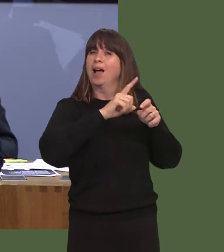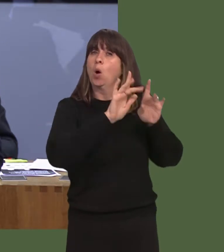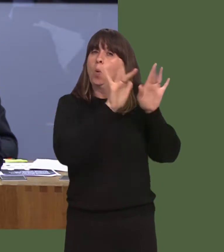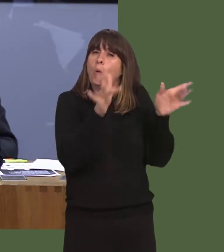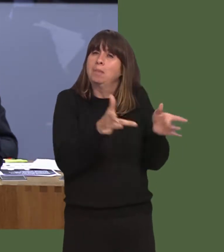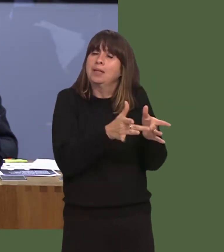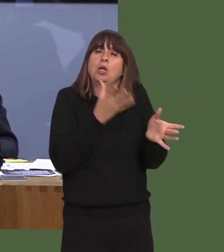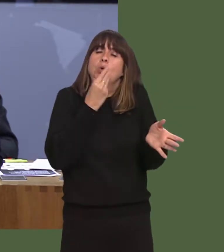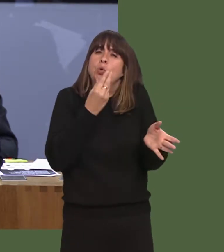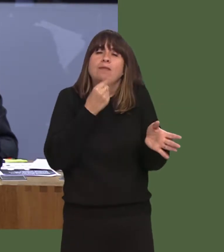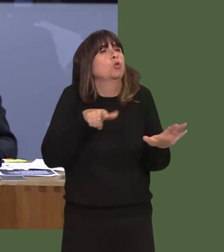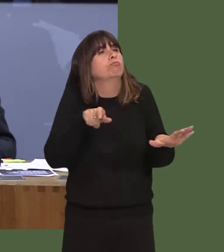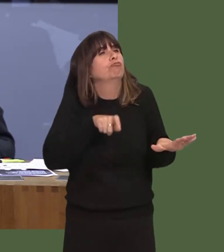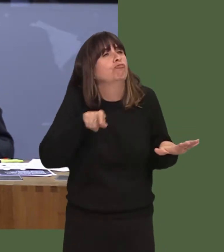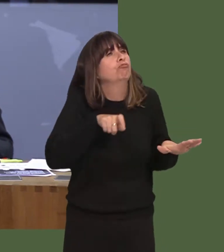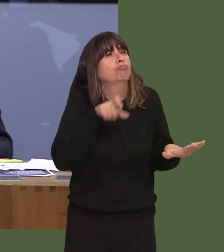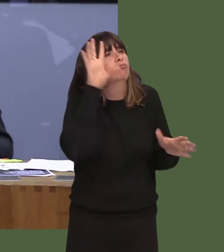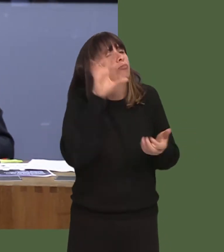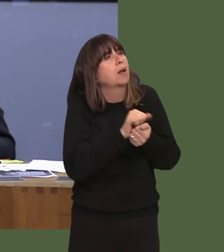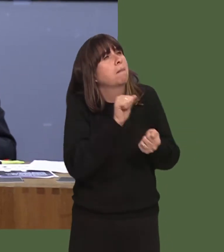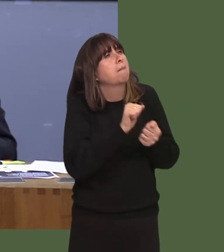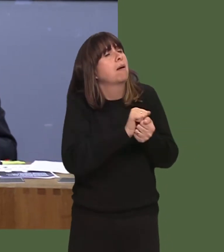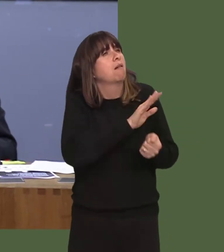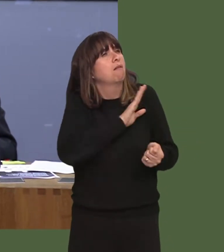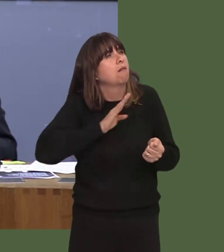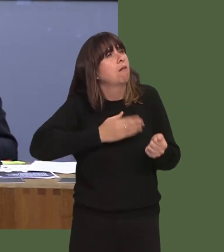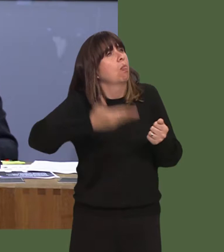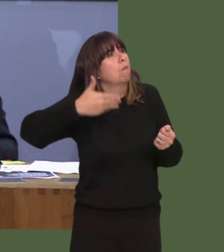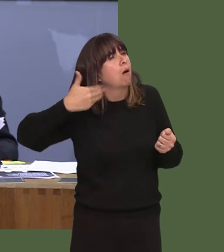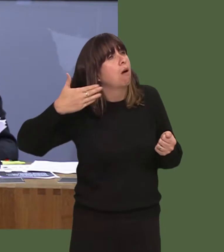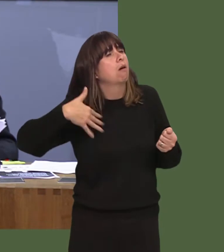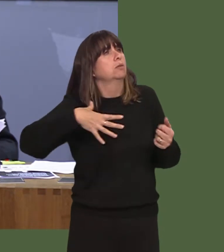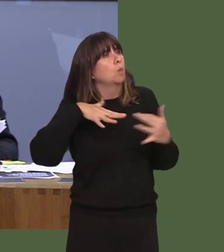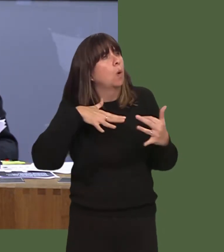has been a very useful portal for commemoration of military events, well into the future and